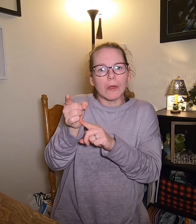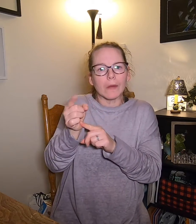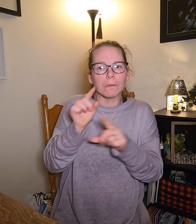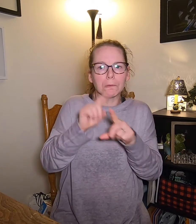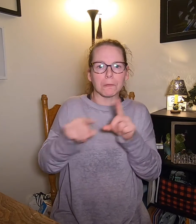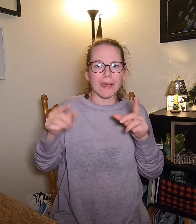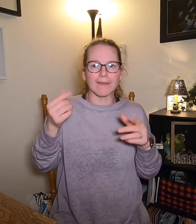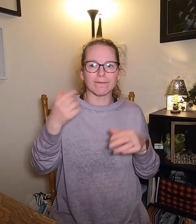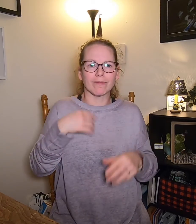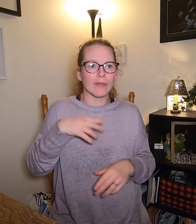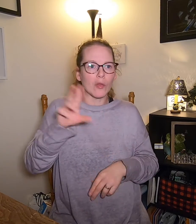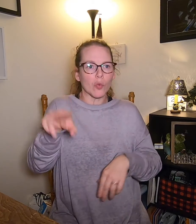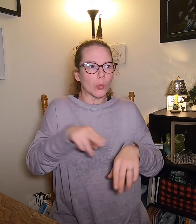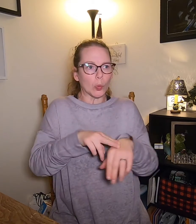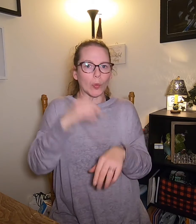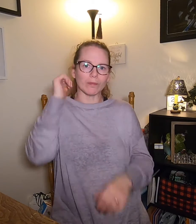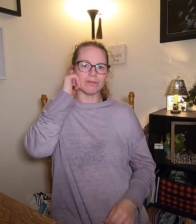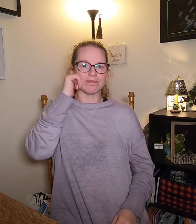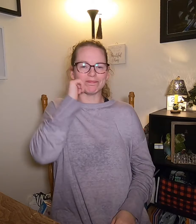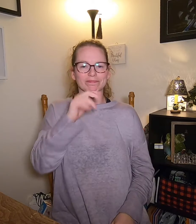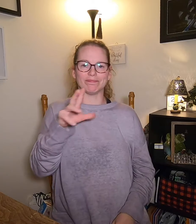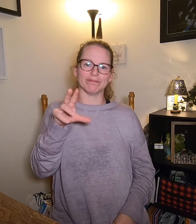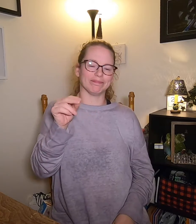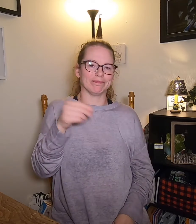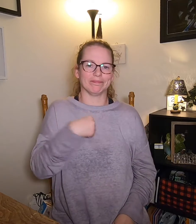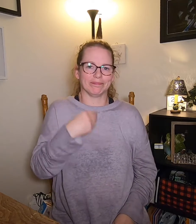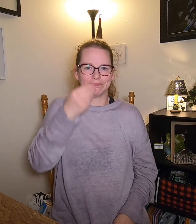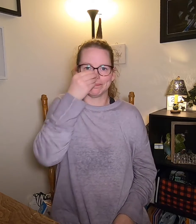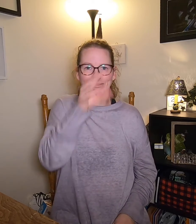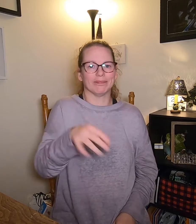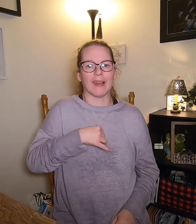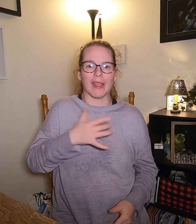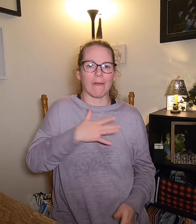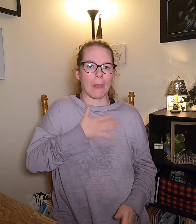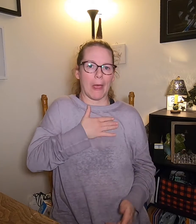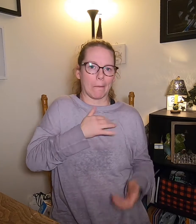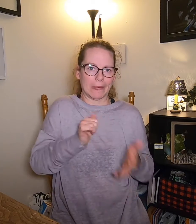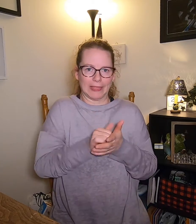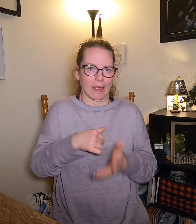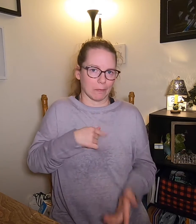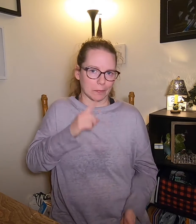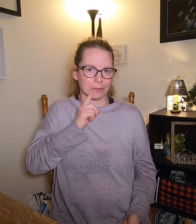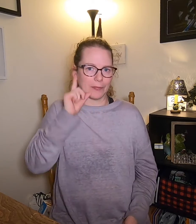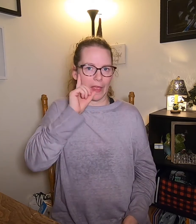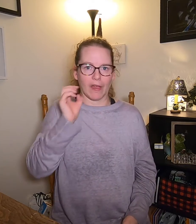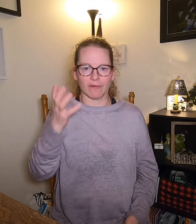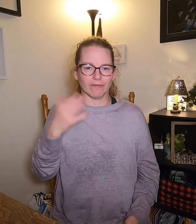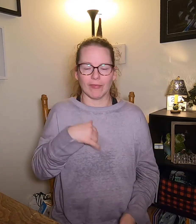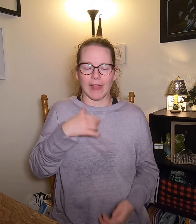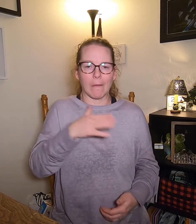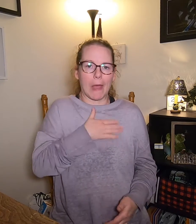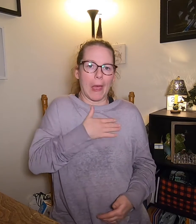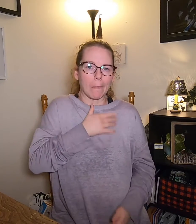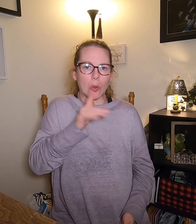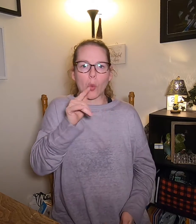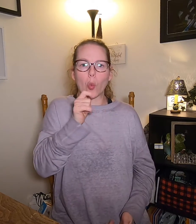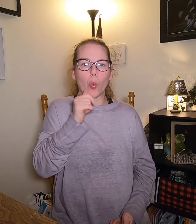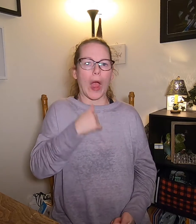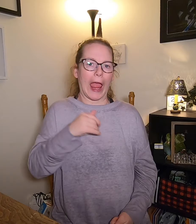On a normal regular day, no I don't think about wishing to be hearing I'm happy to be deaf It made who I am.